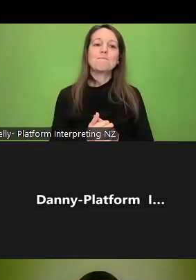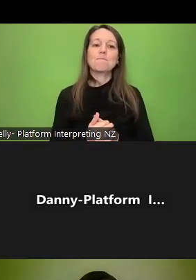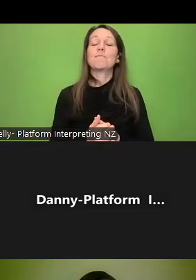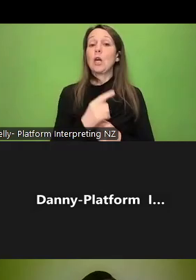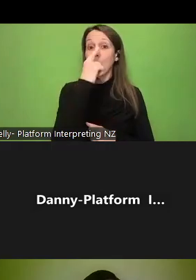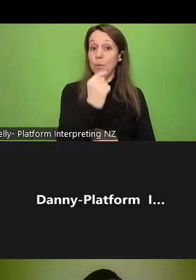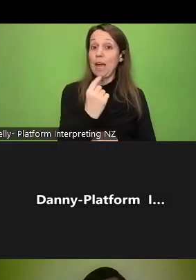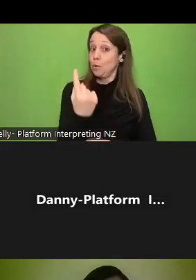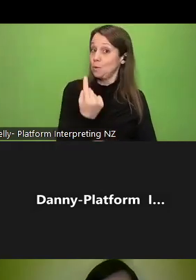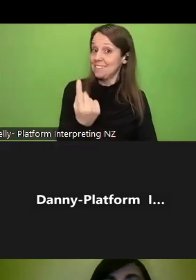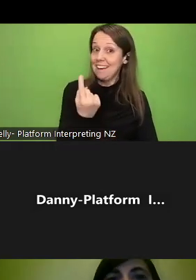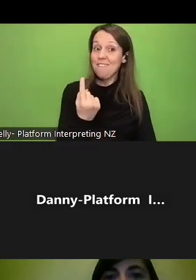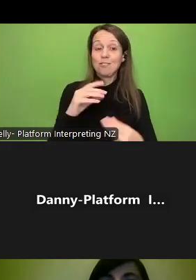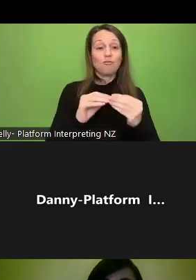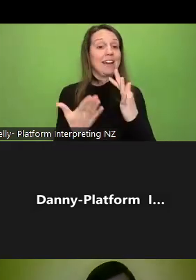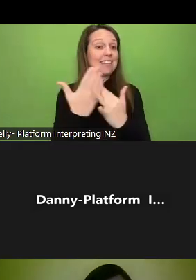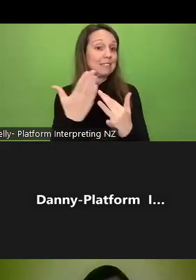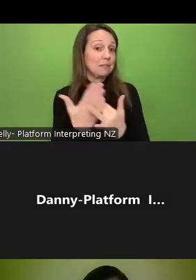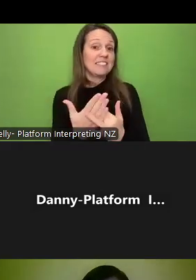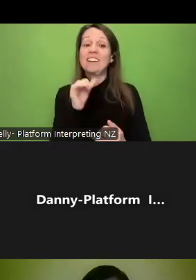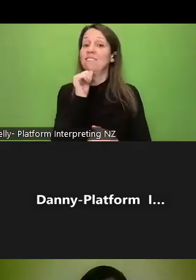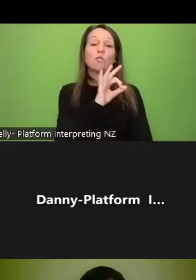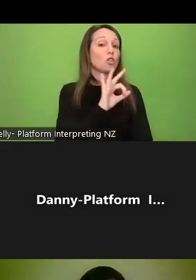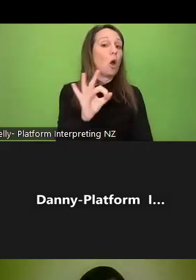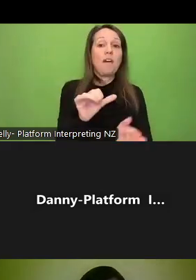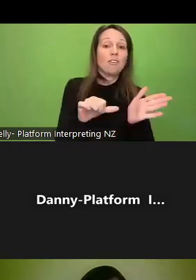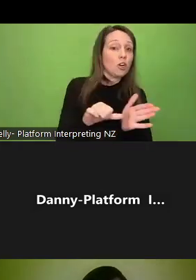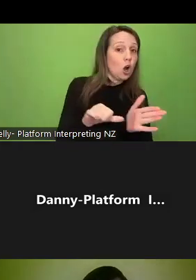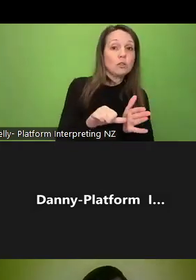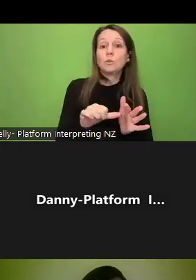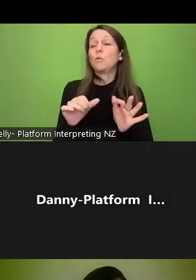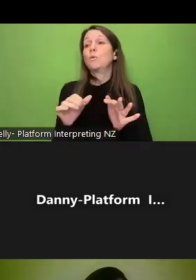Because I know that as independent artists, cost can be quite a barrier.